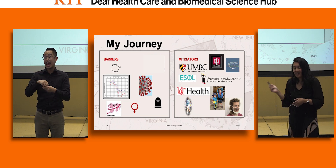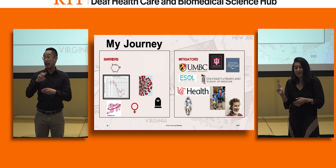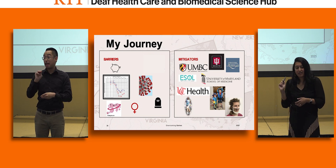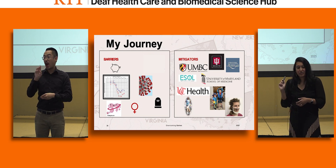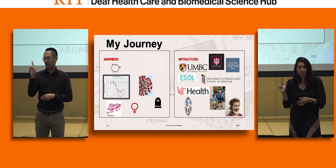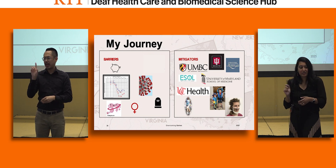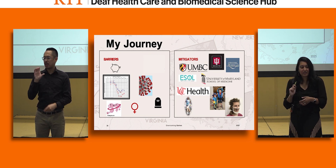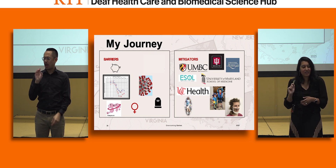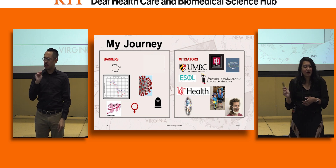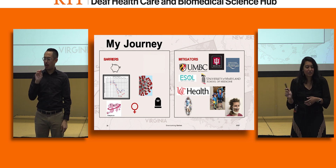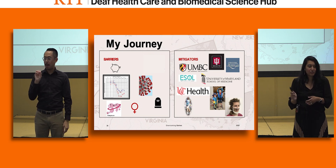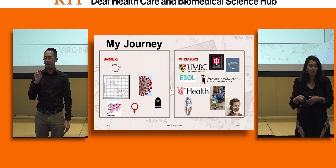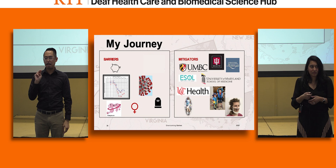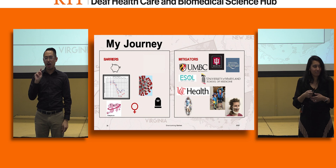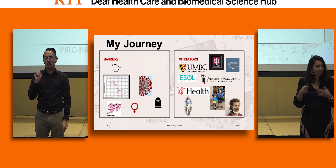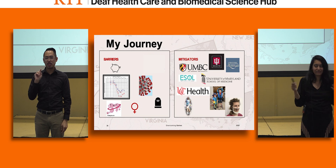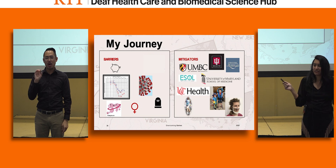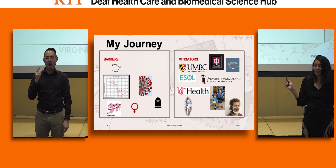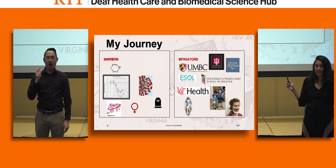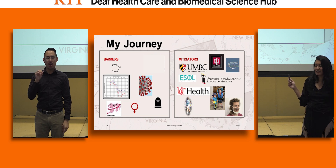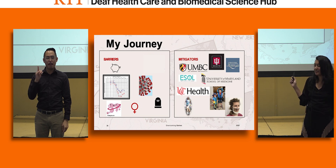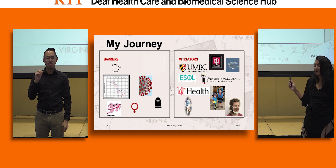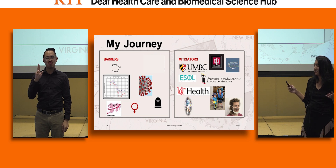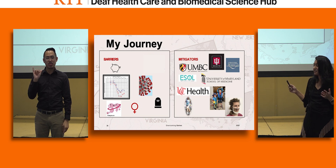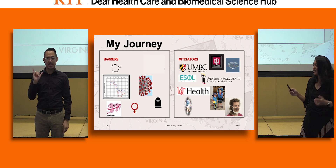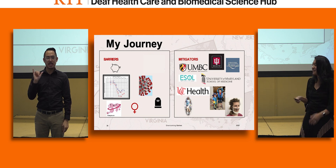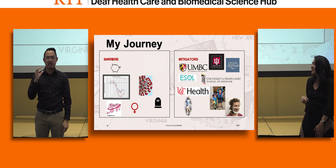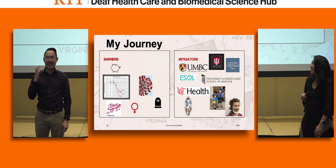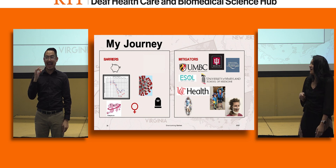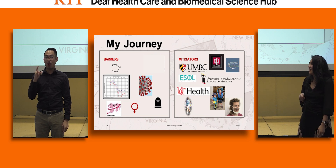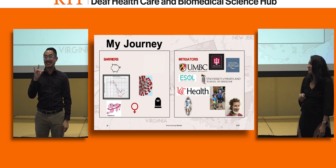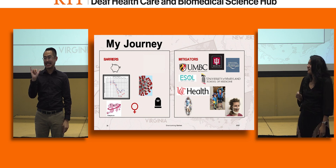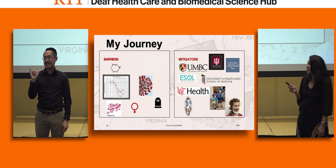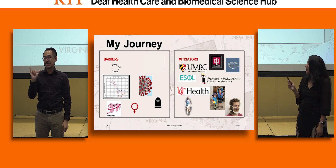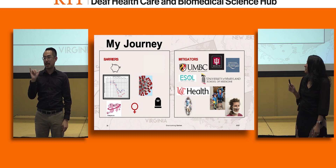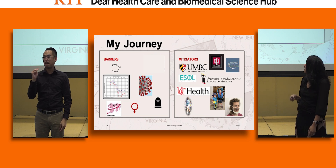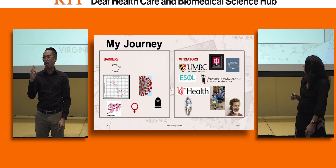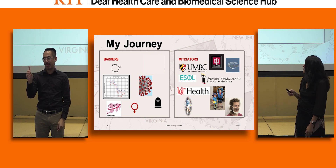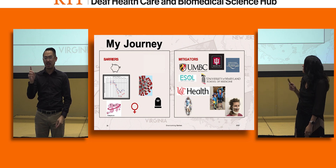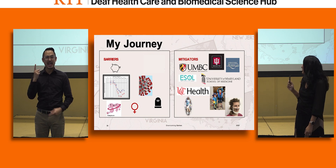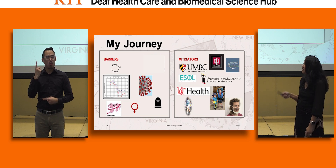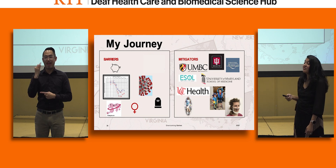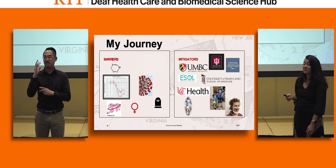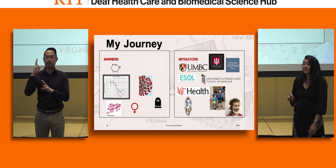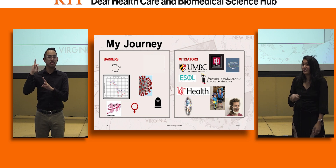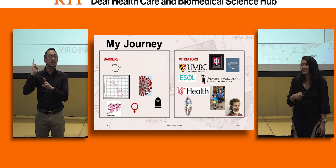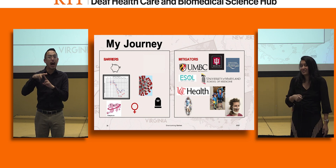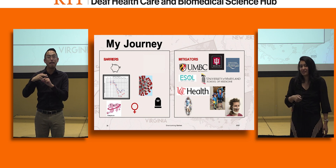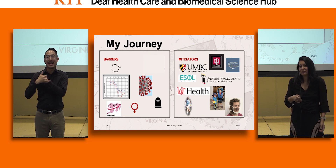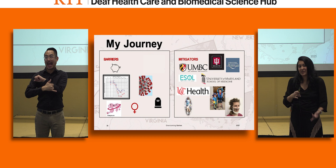It's one of the top school districts in the country. And so, I think as a big result of this,